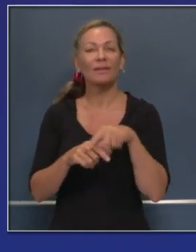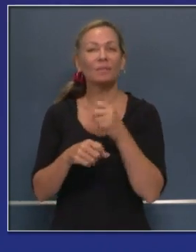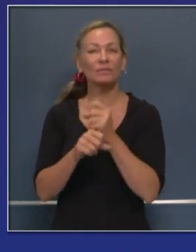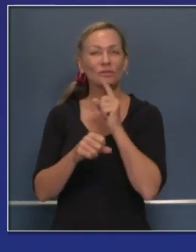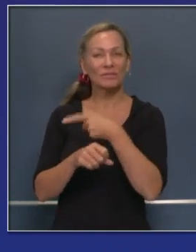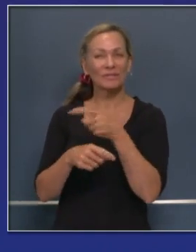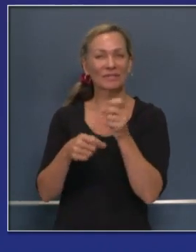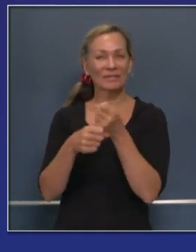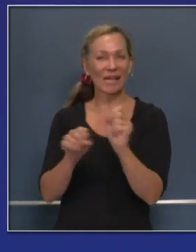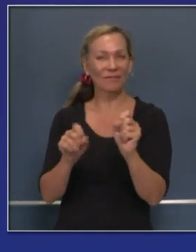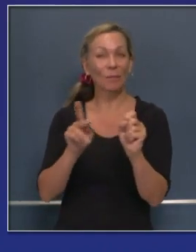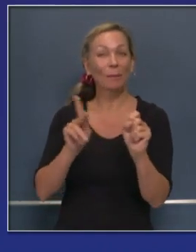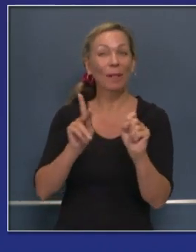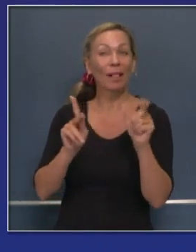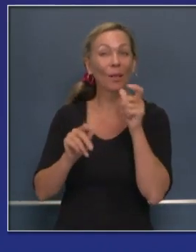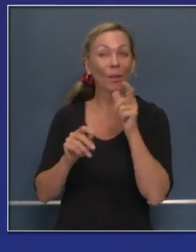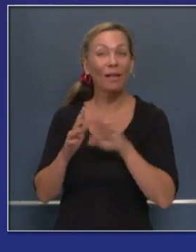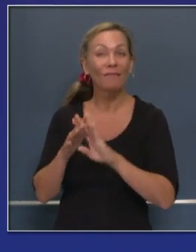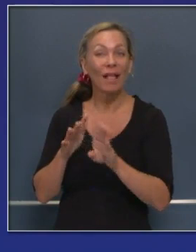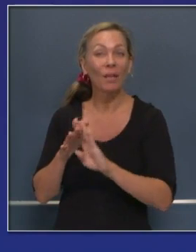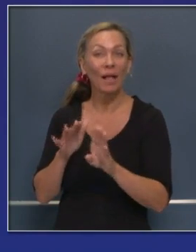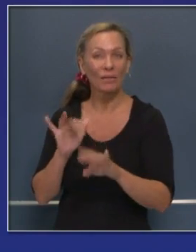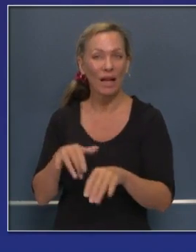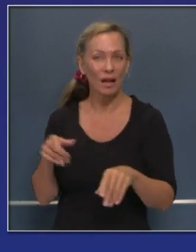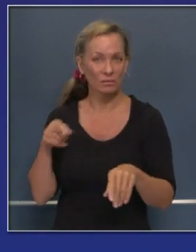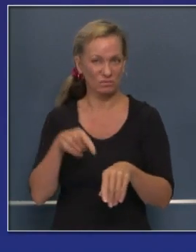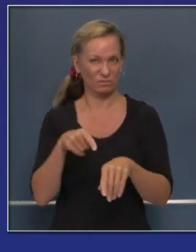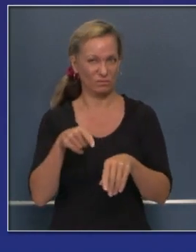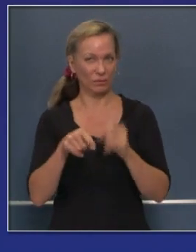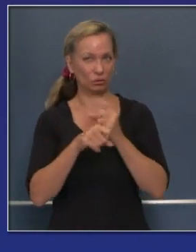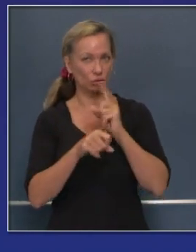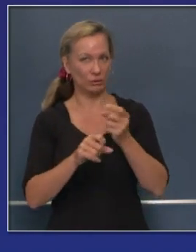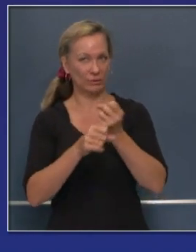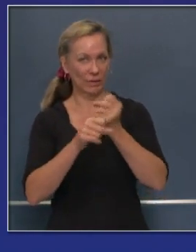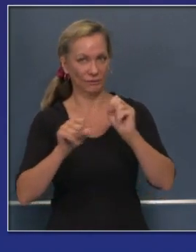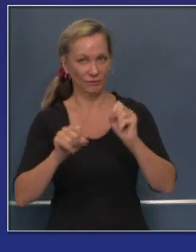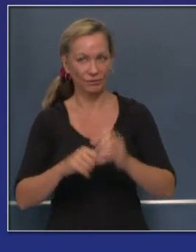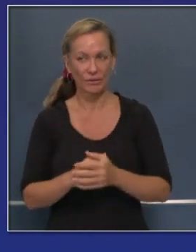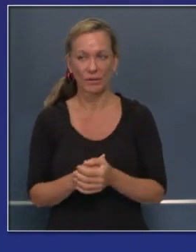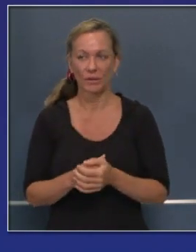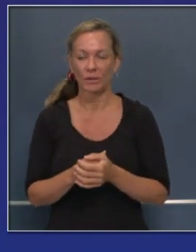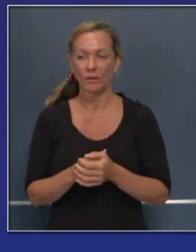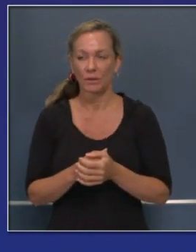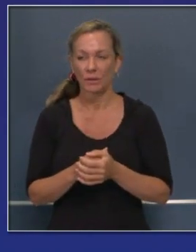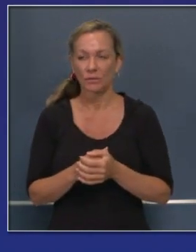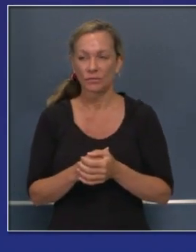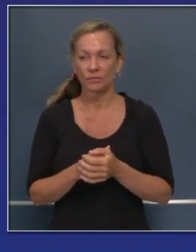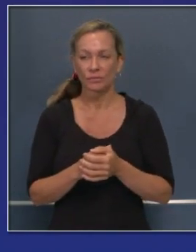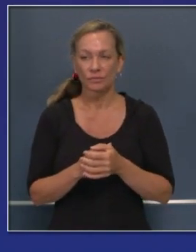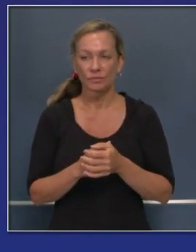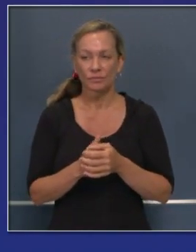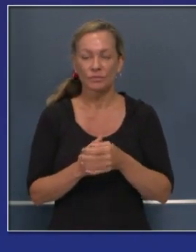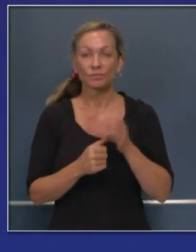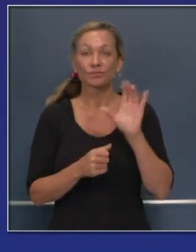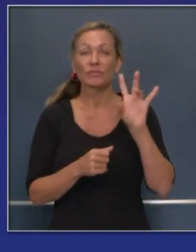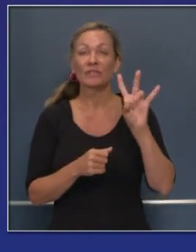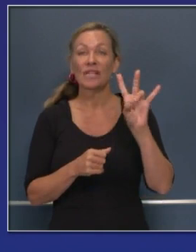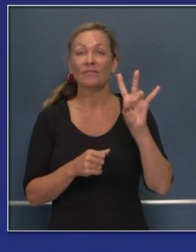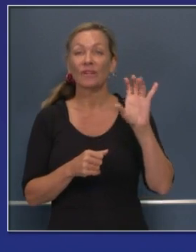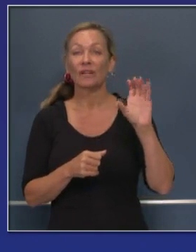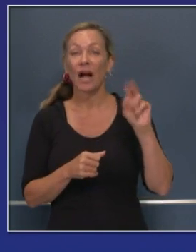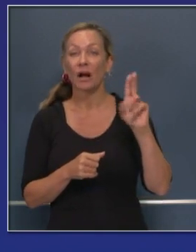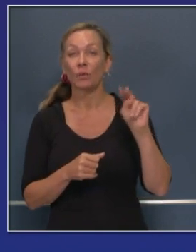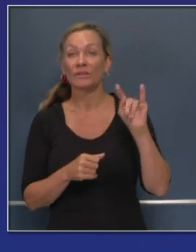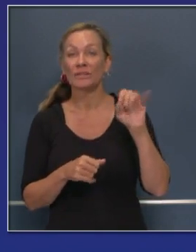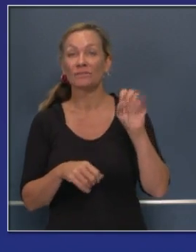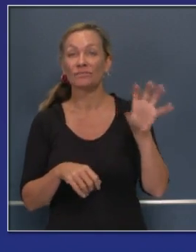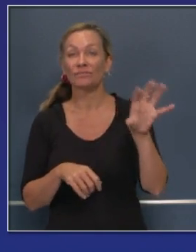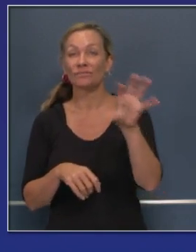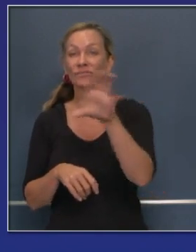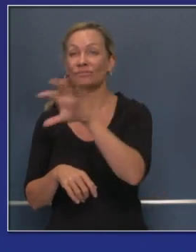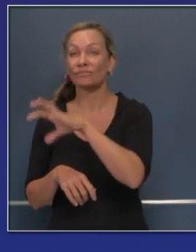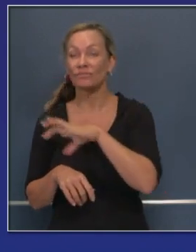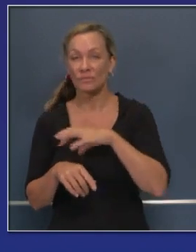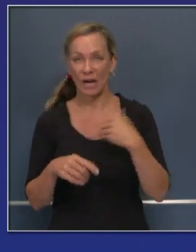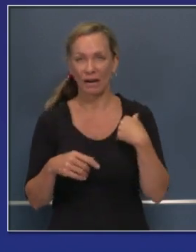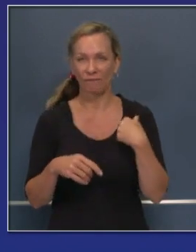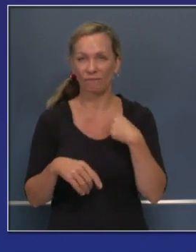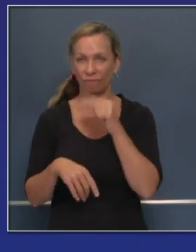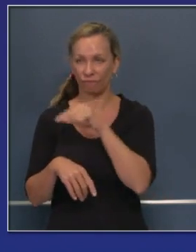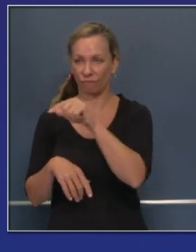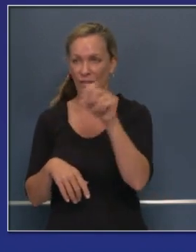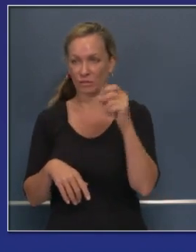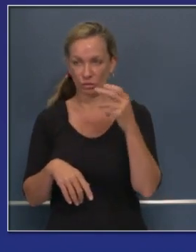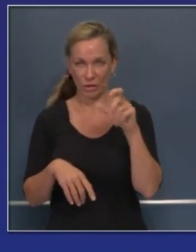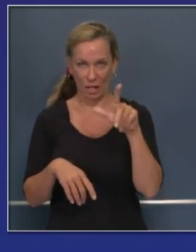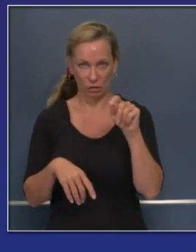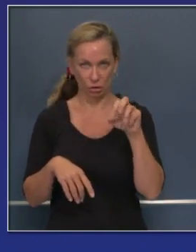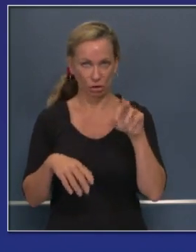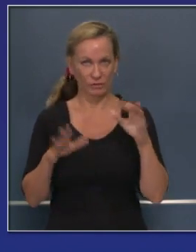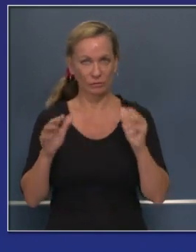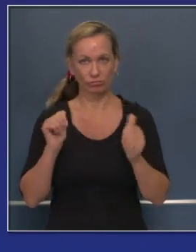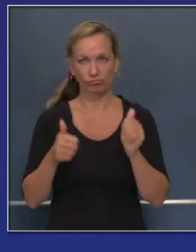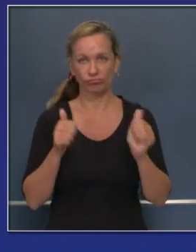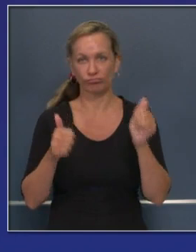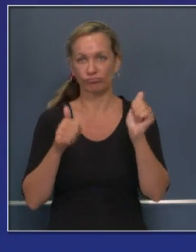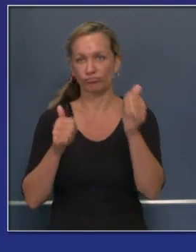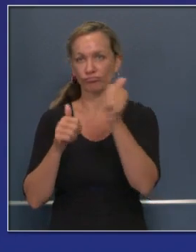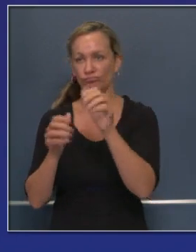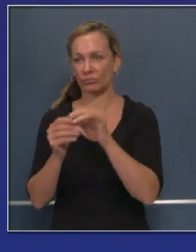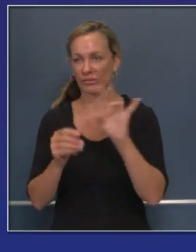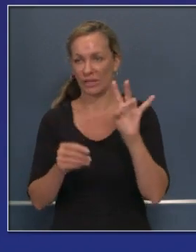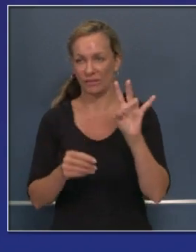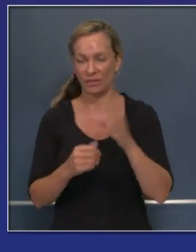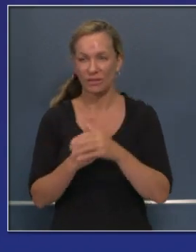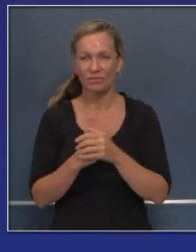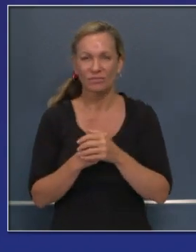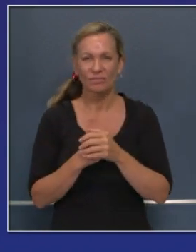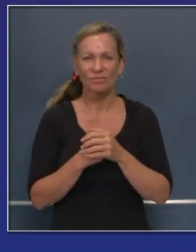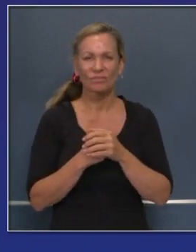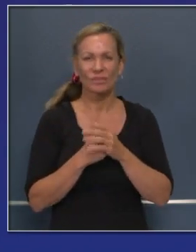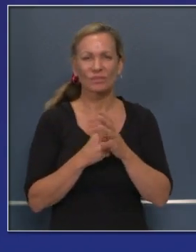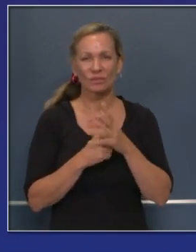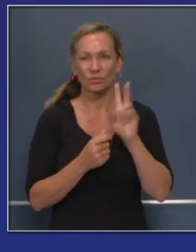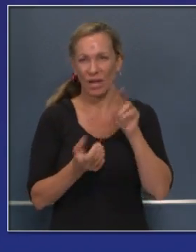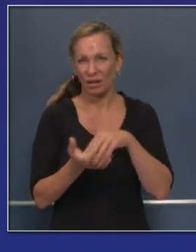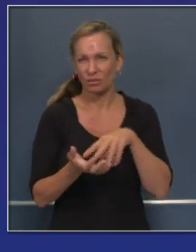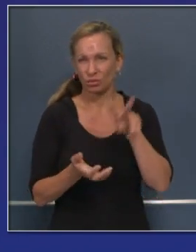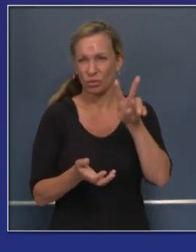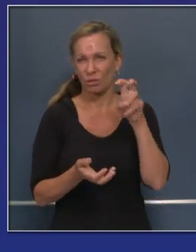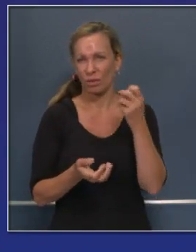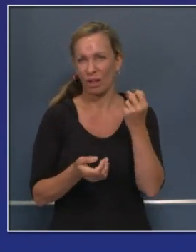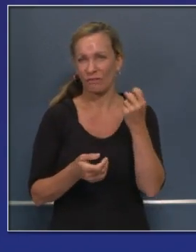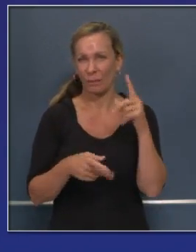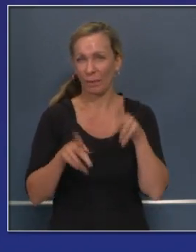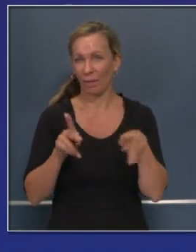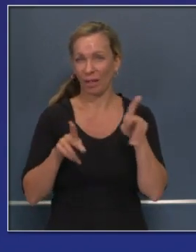WE HAVE THESE PANDEMIC PROTOCOLS IN OUR EVACUATION PROTOCOLS FOR THESE WILDFIRES.